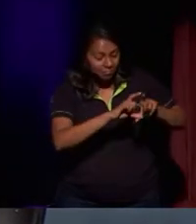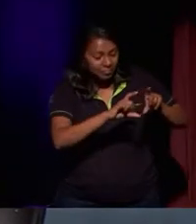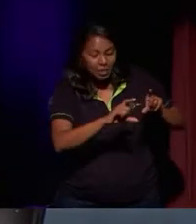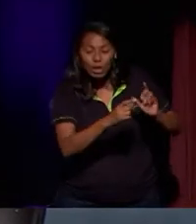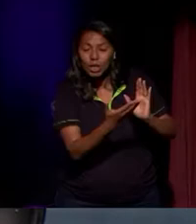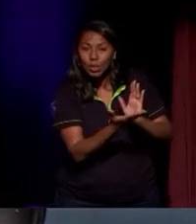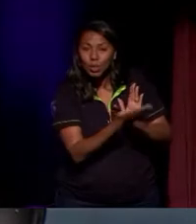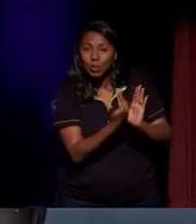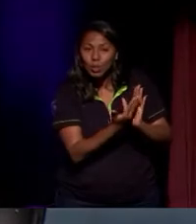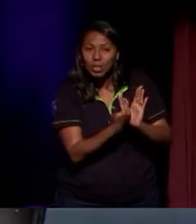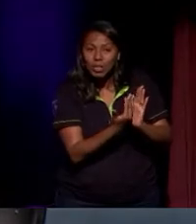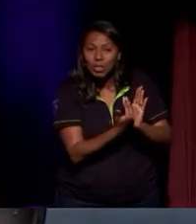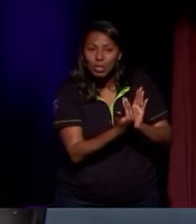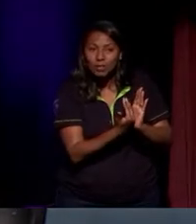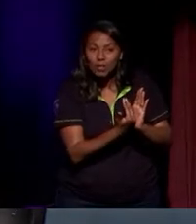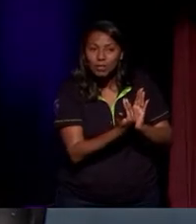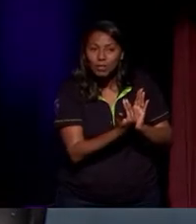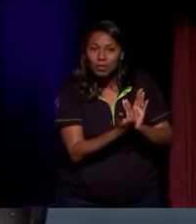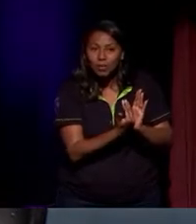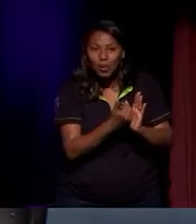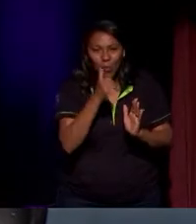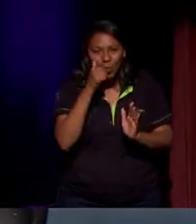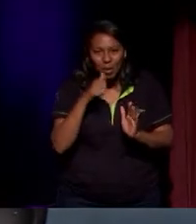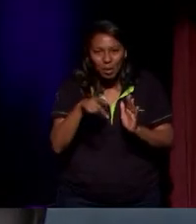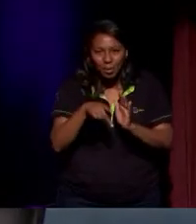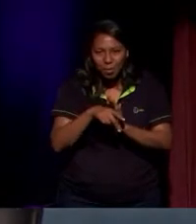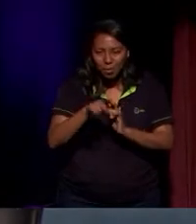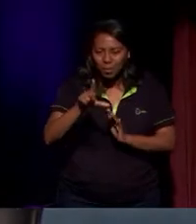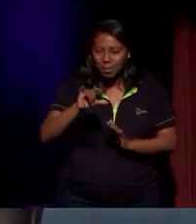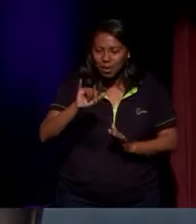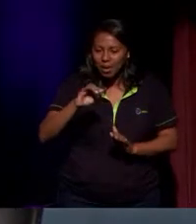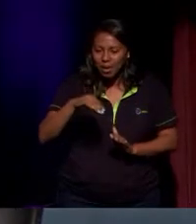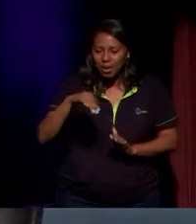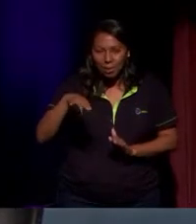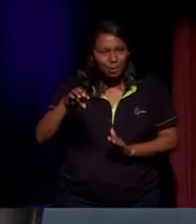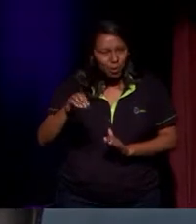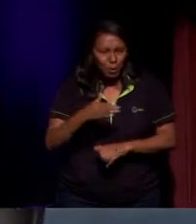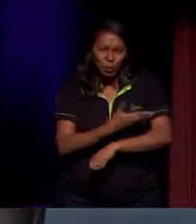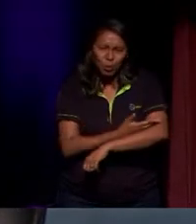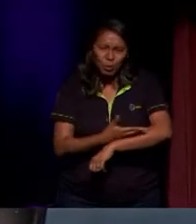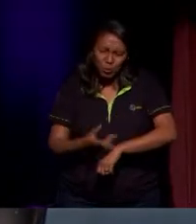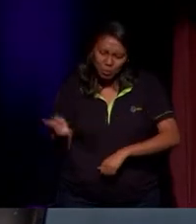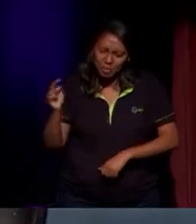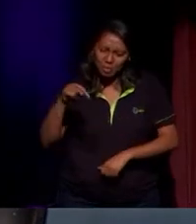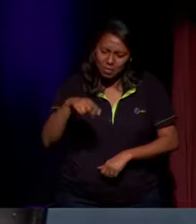of a Lebanese author who is always here in São Paulo, Joumana Haddad,